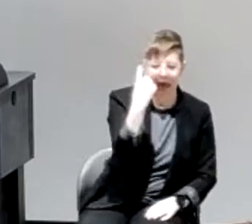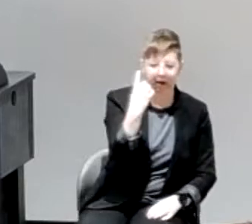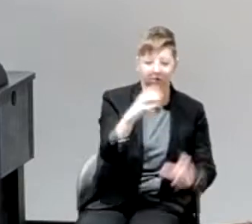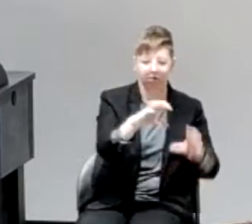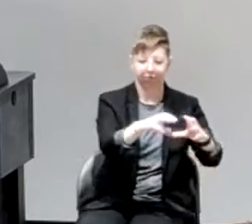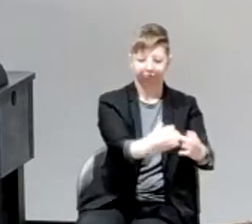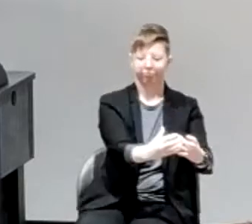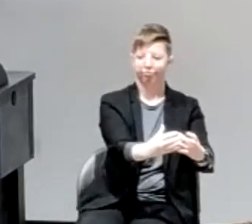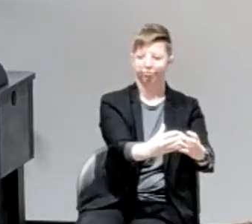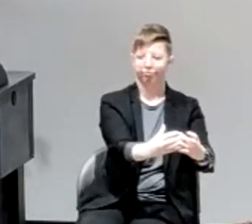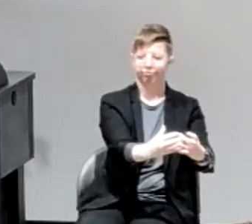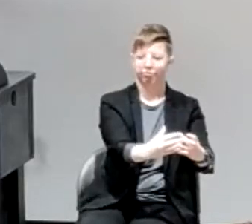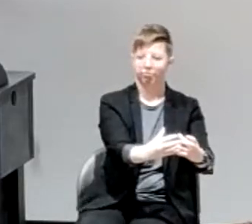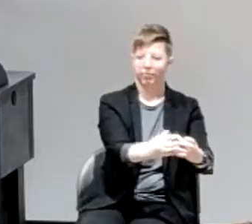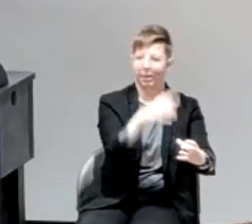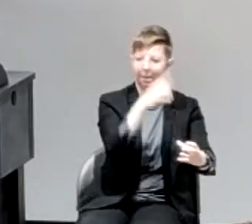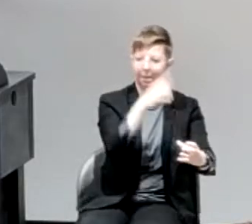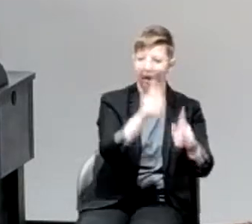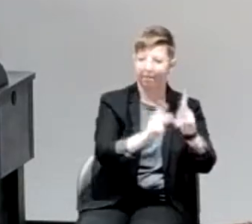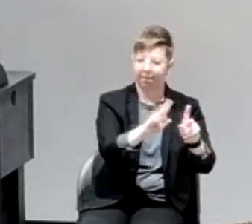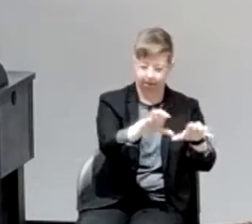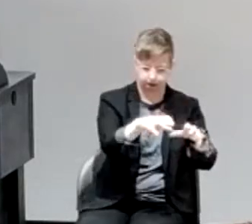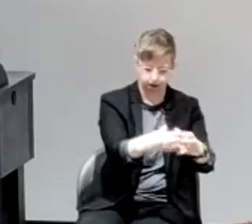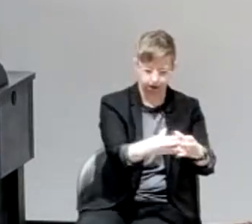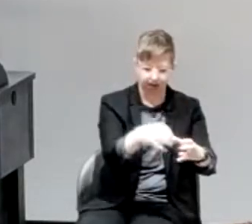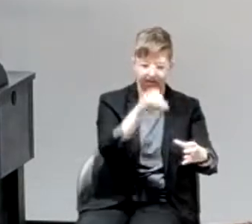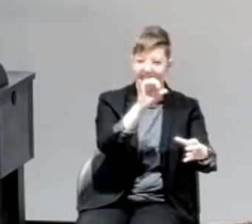erroneous belief that therefore you're all the same. It doesn't make sense to me.